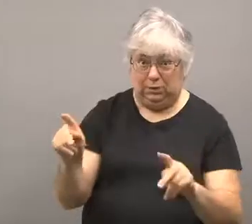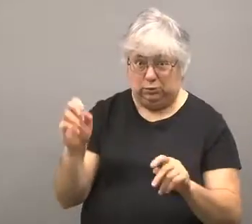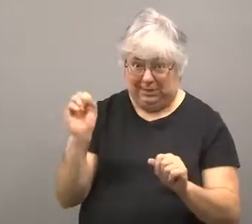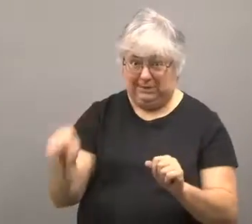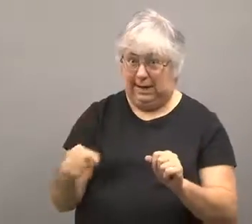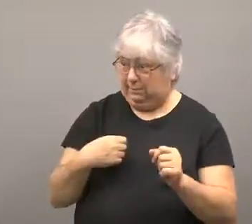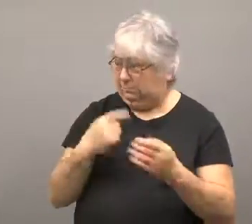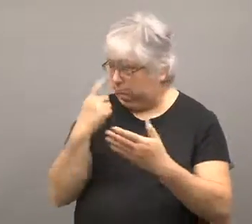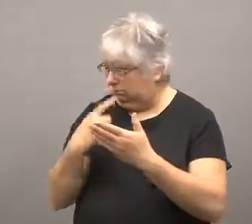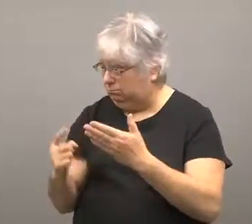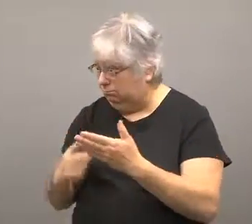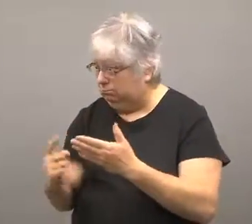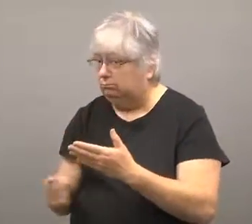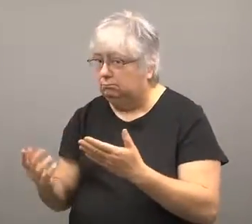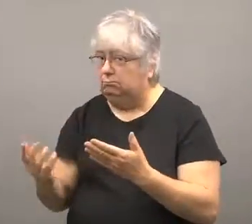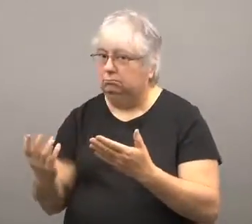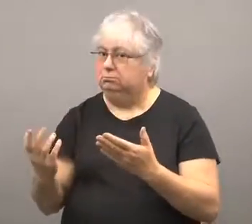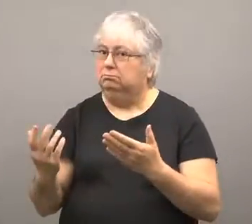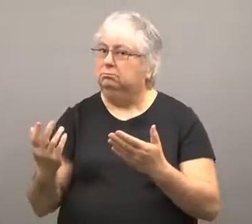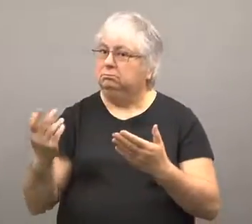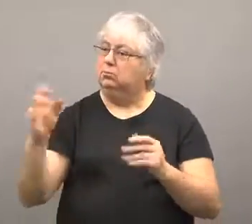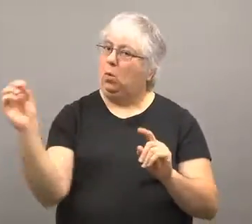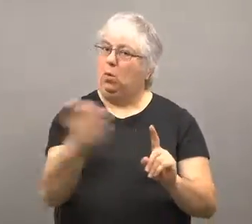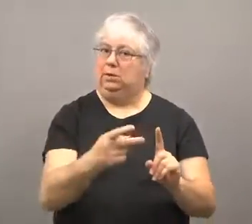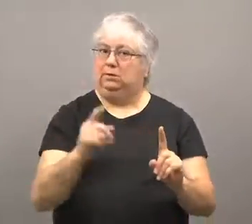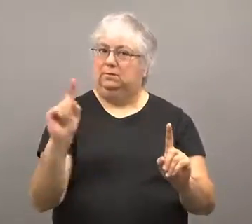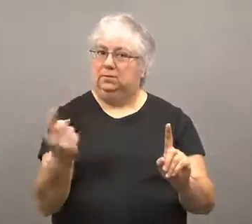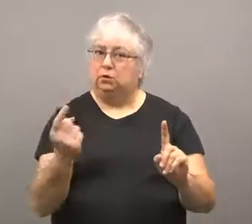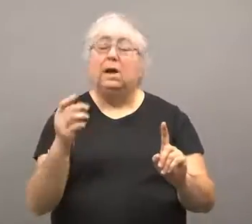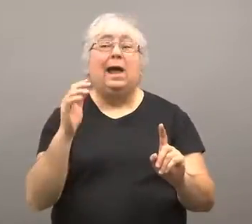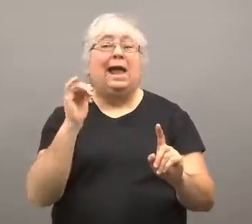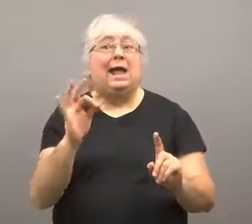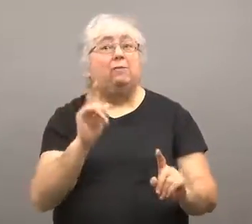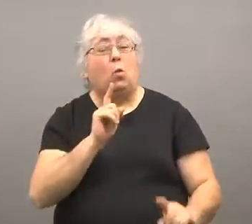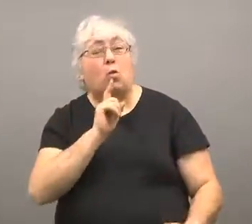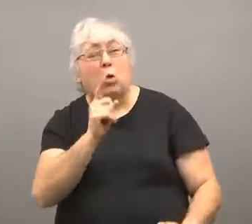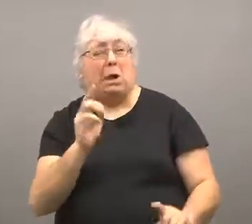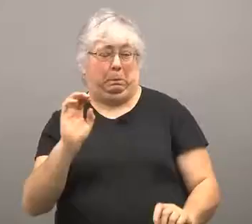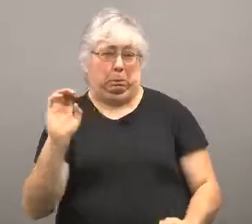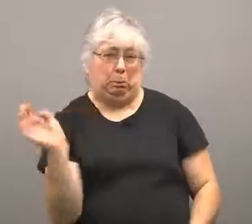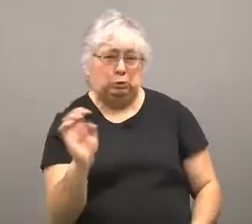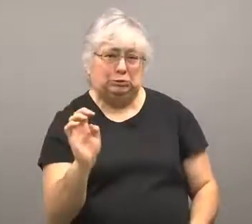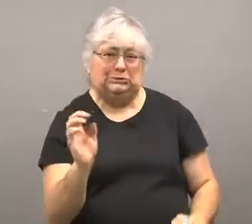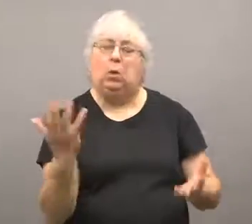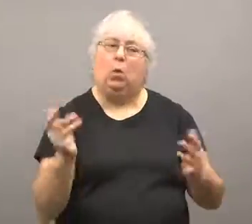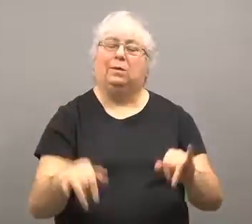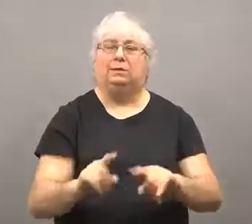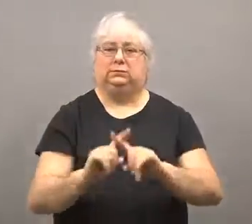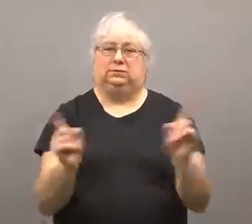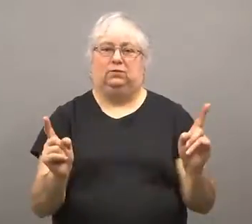unless it had permission first.